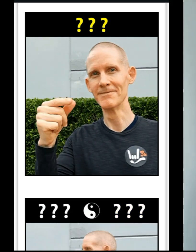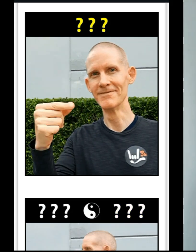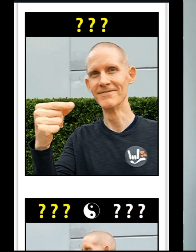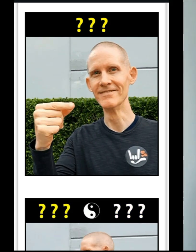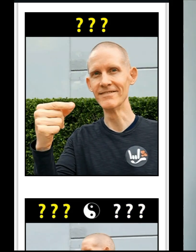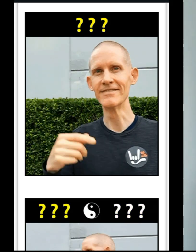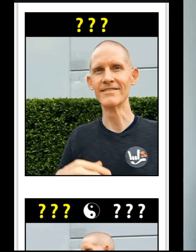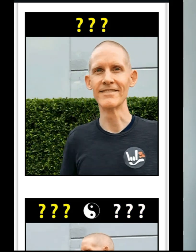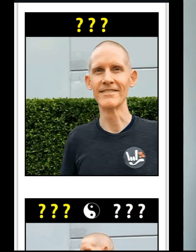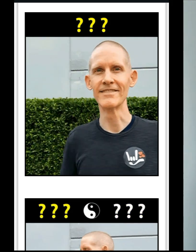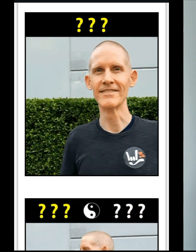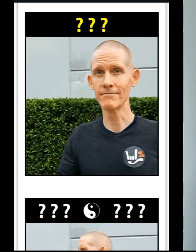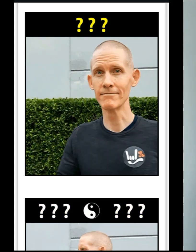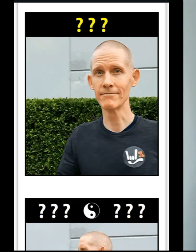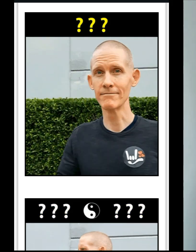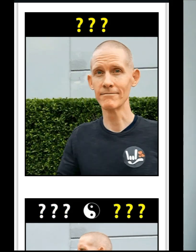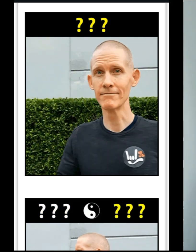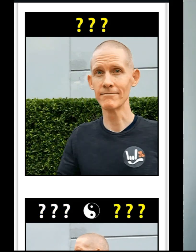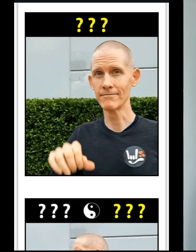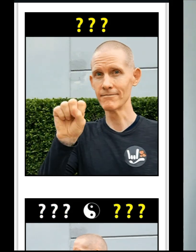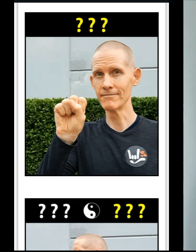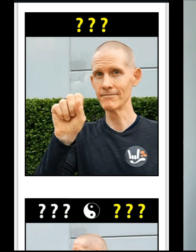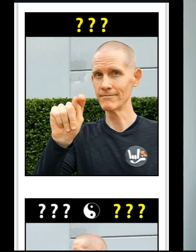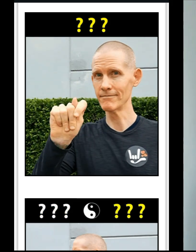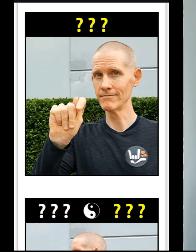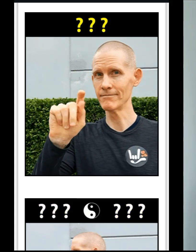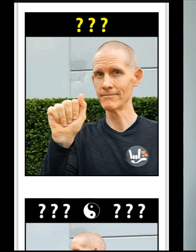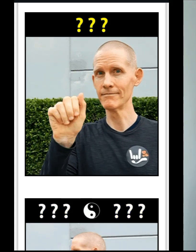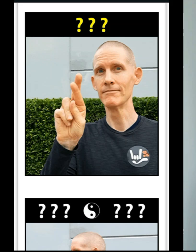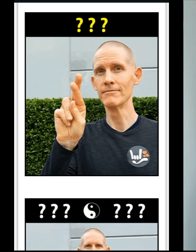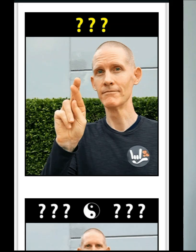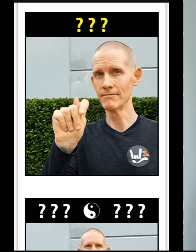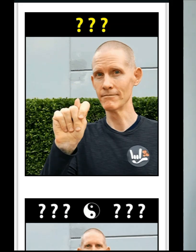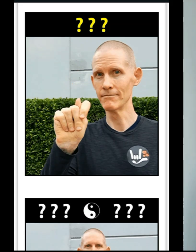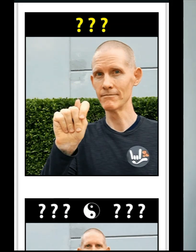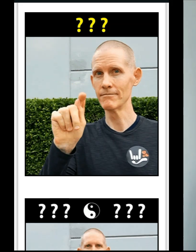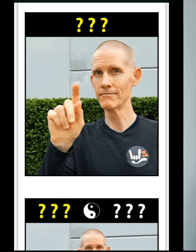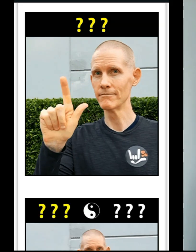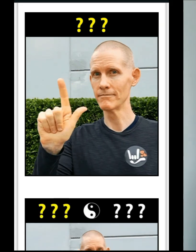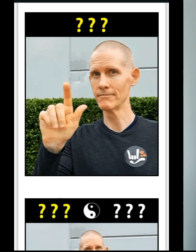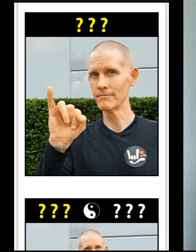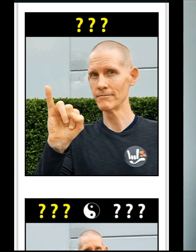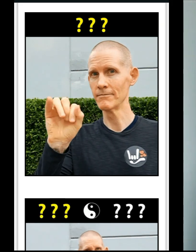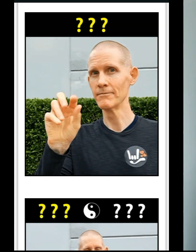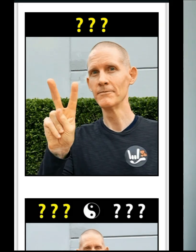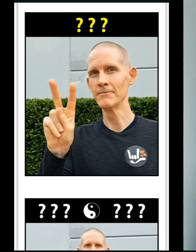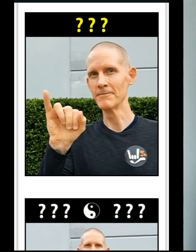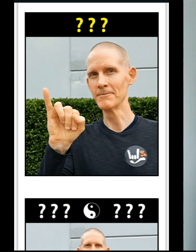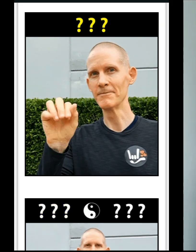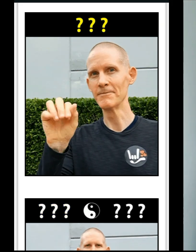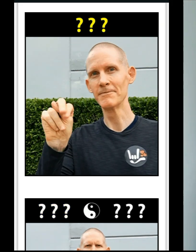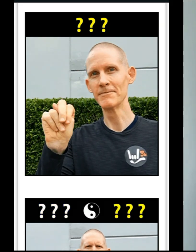and soak up what you're signing it might feel overwhelming I don't know what's going on but I would trust your intuition more